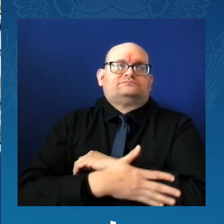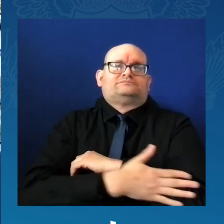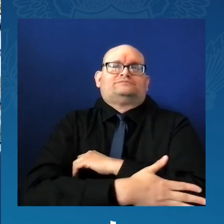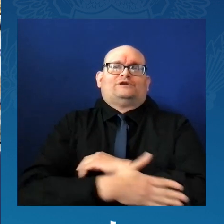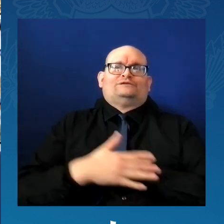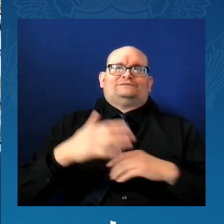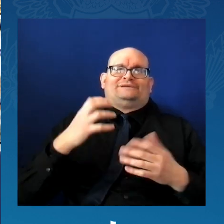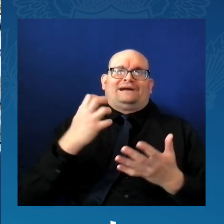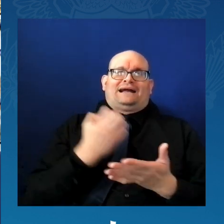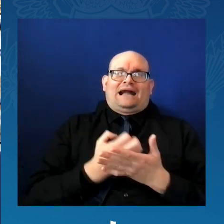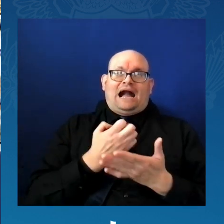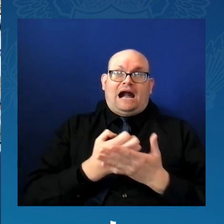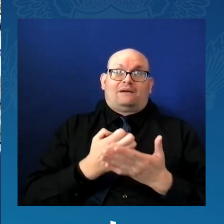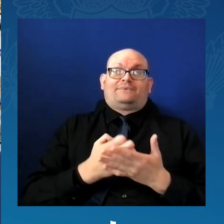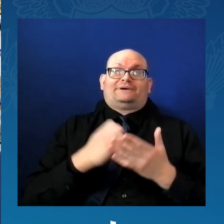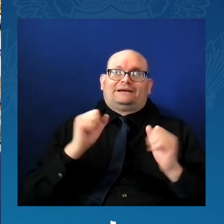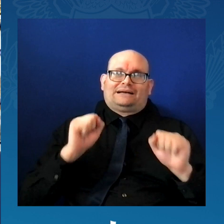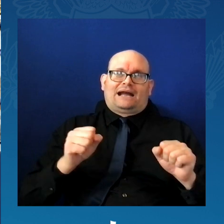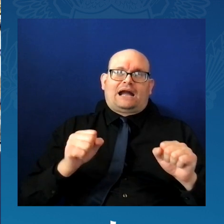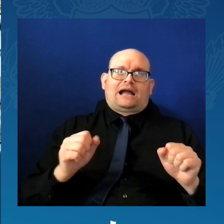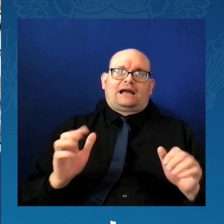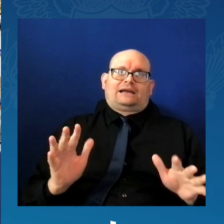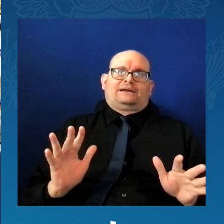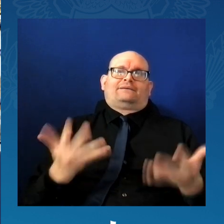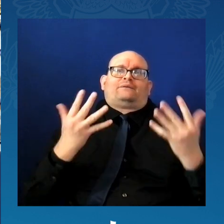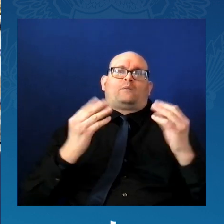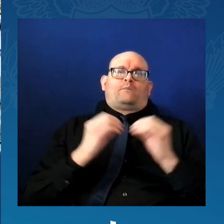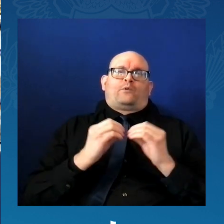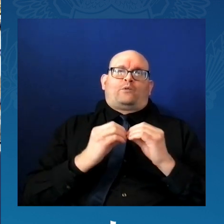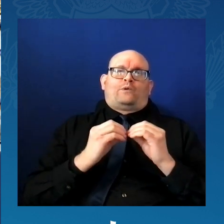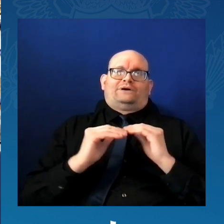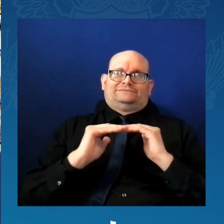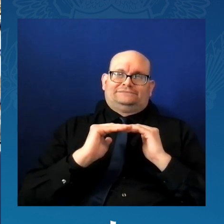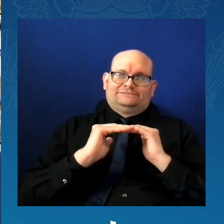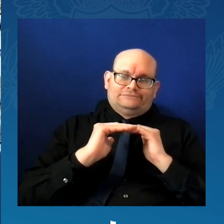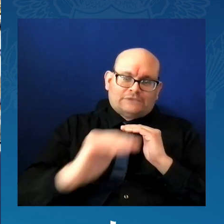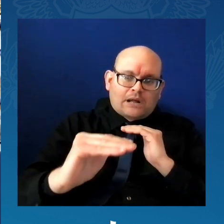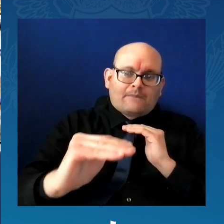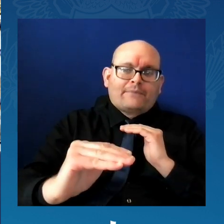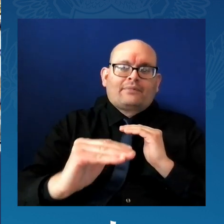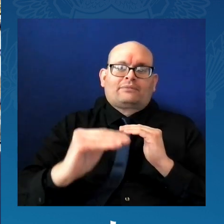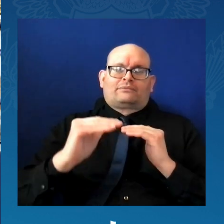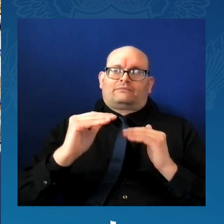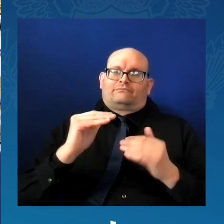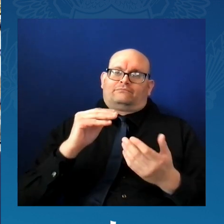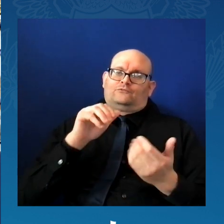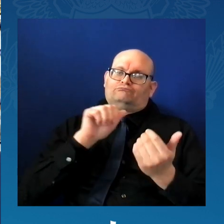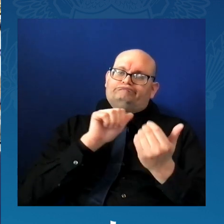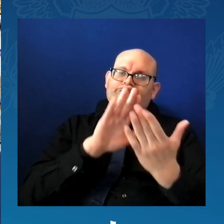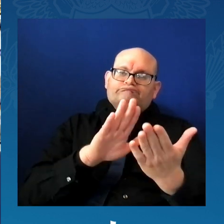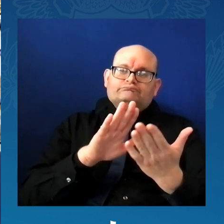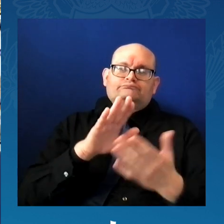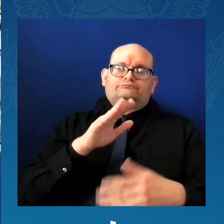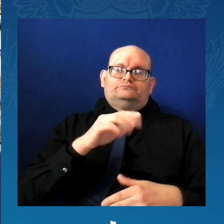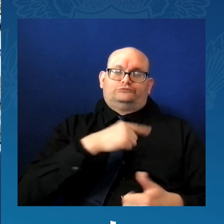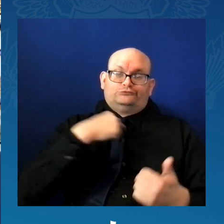to the department's execution of integrated deterrence. And that is exactly what we're doing today. For example, the Department of Defense